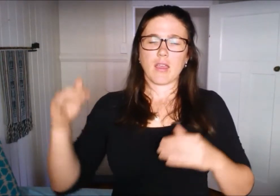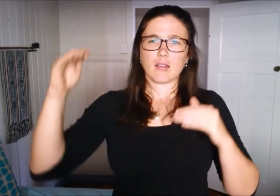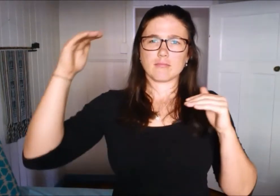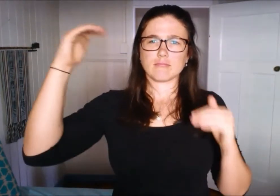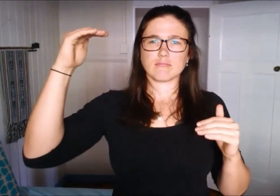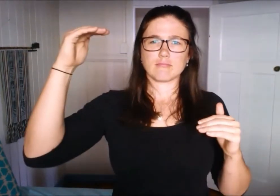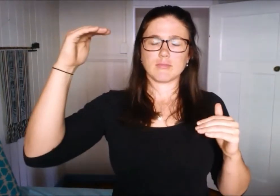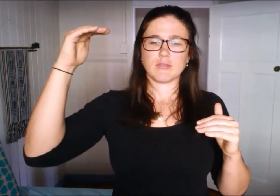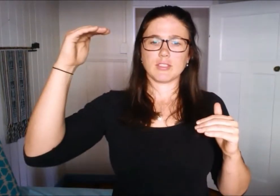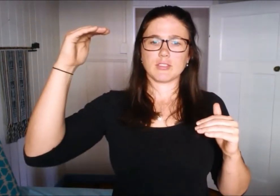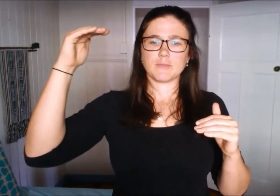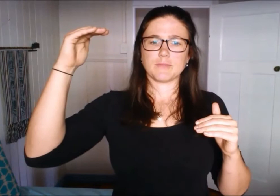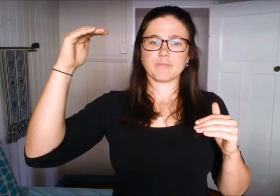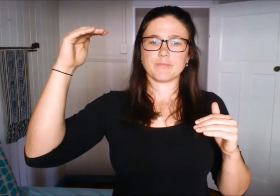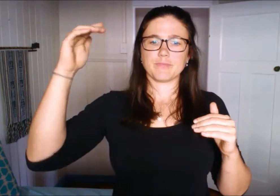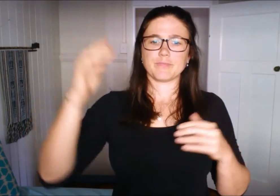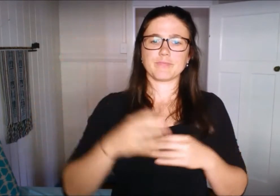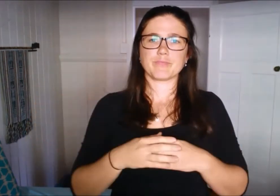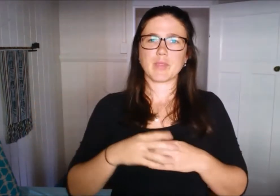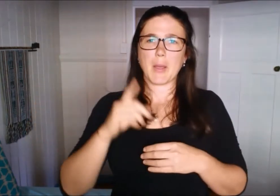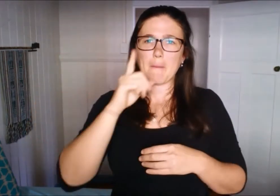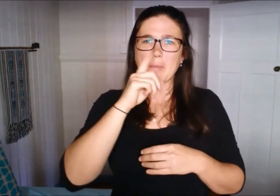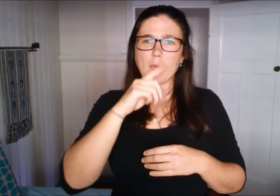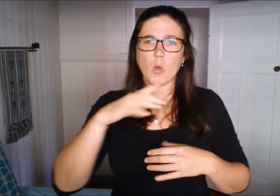Those are examples of privileged groups.